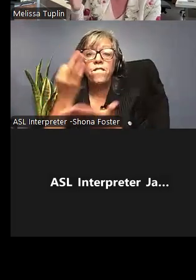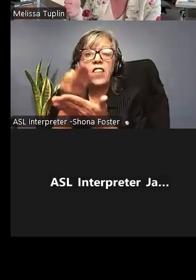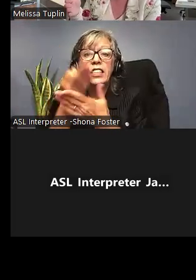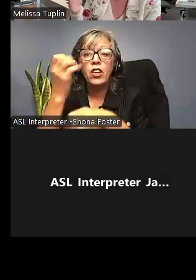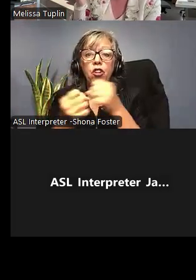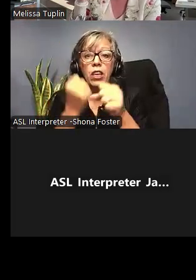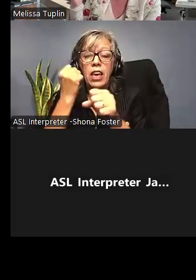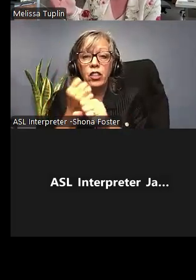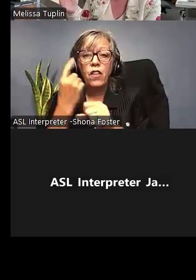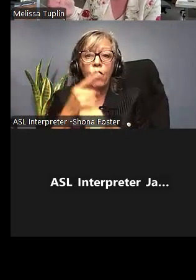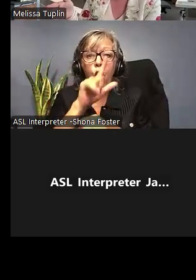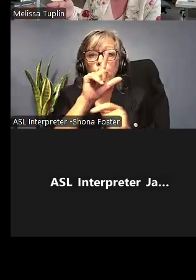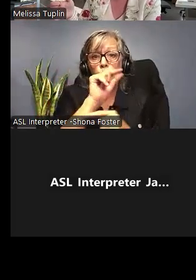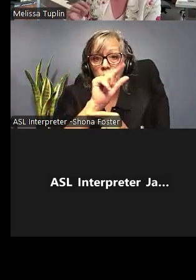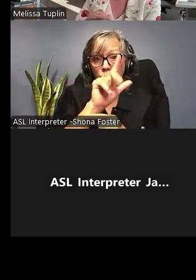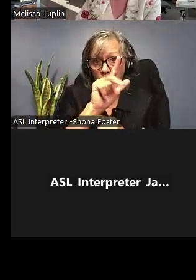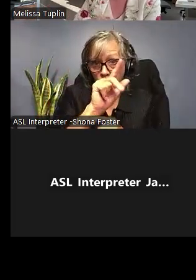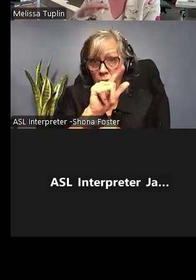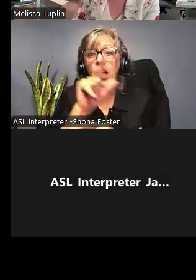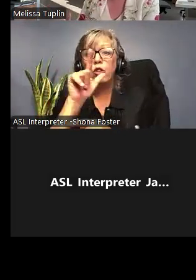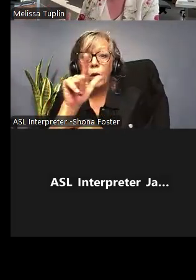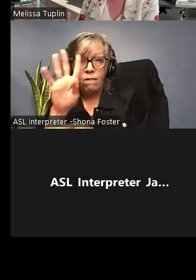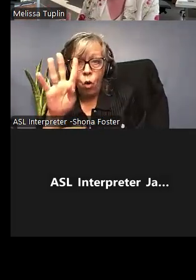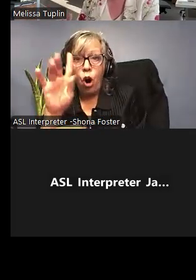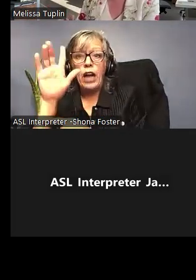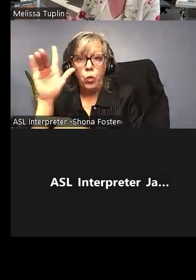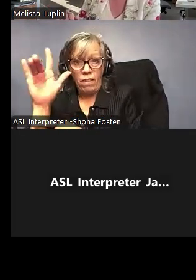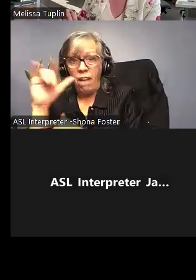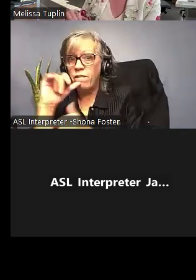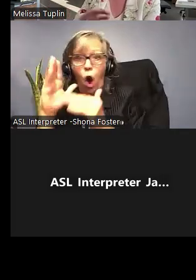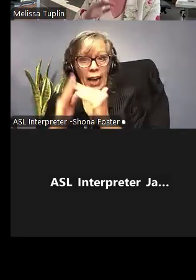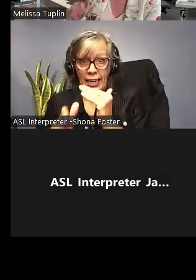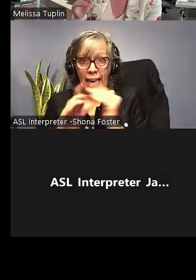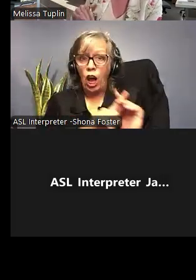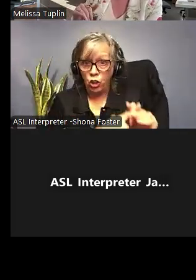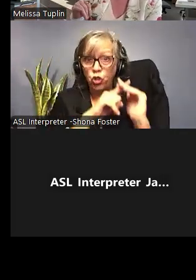2024 and 2025, not ending. And so at this point,